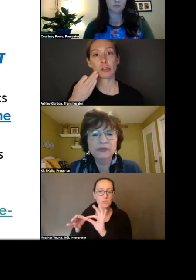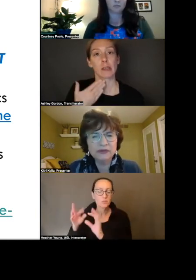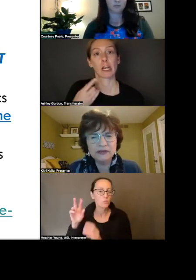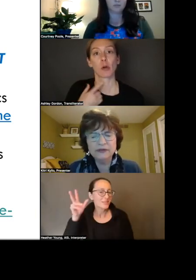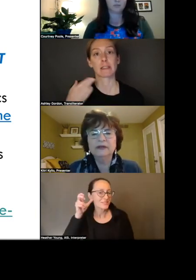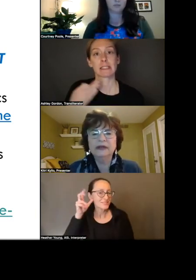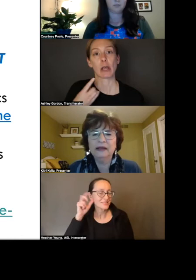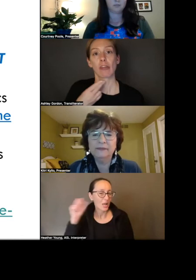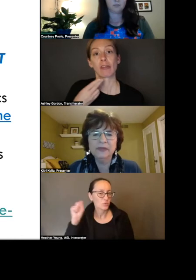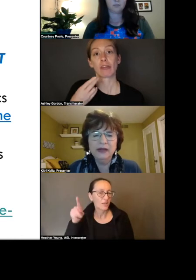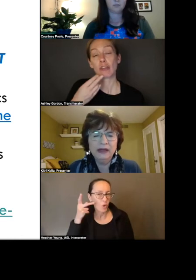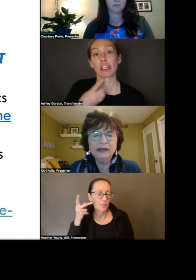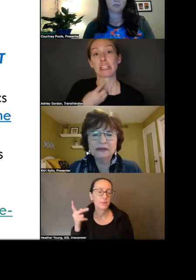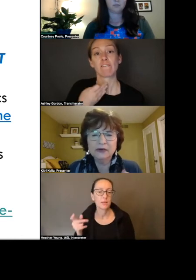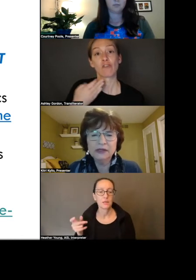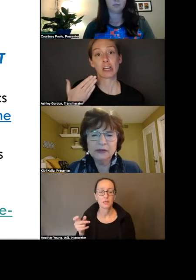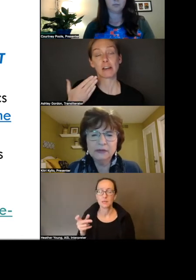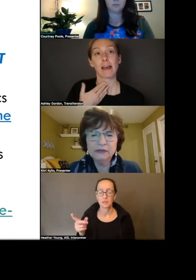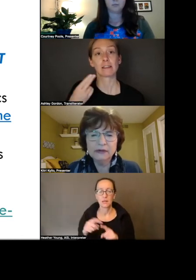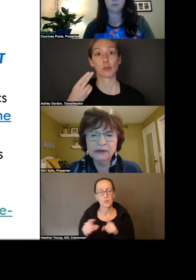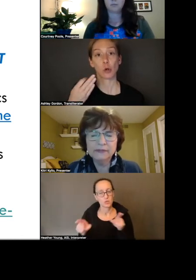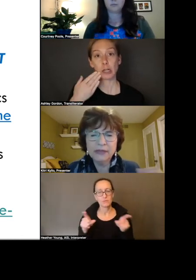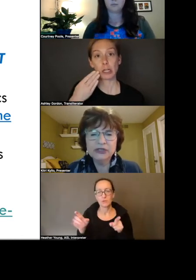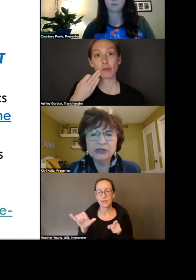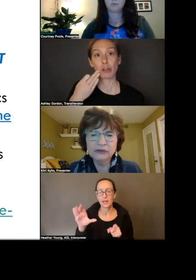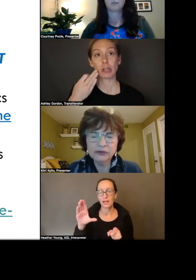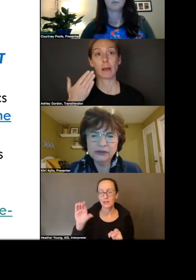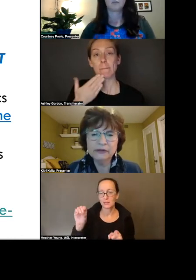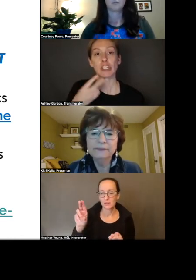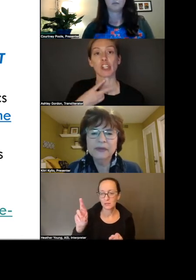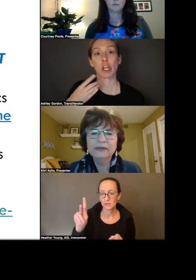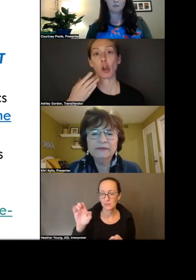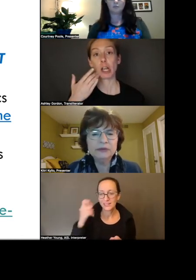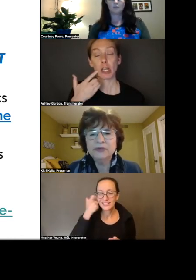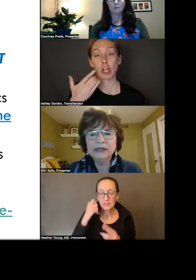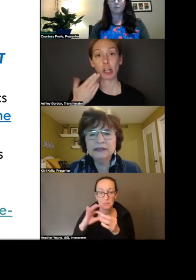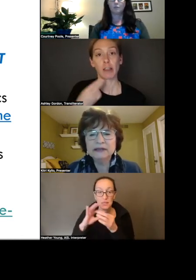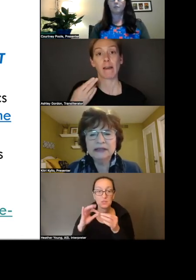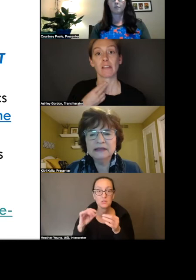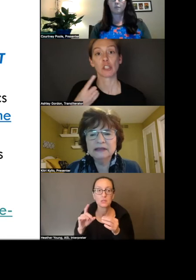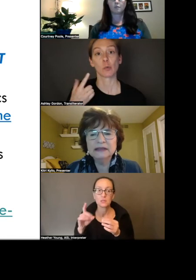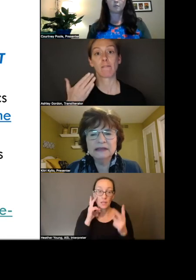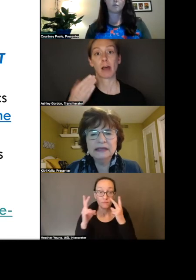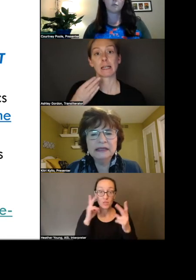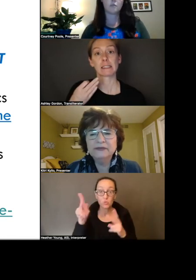But they're different. As Courtney mentioned earlier, visual phonics, it's intended